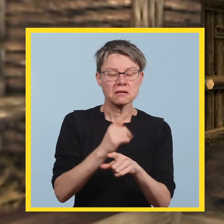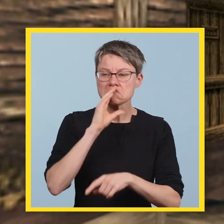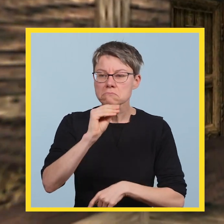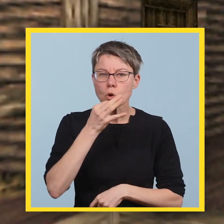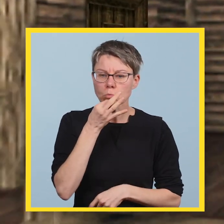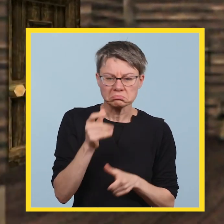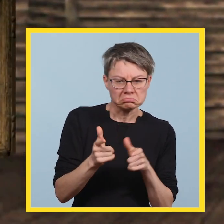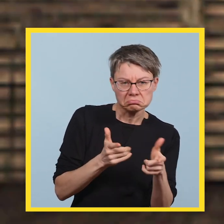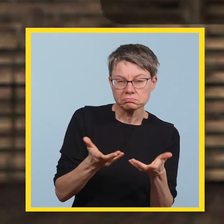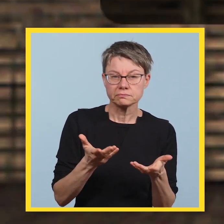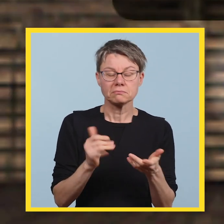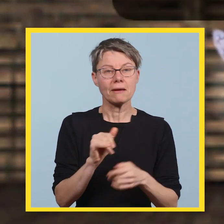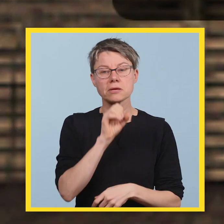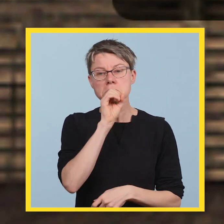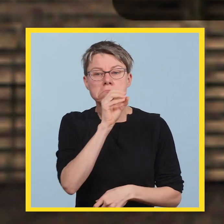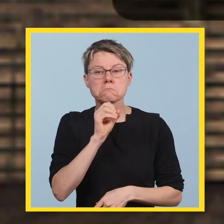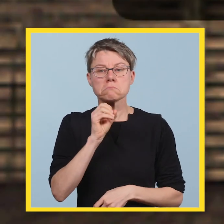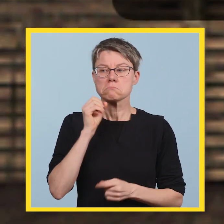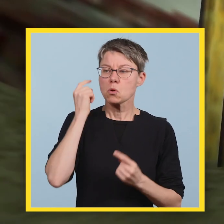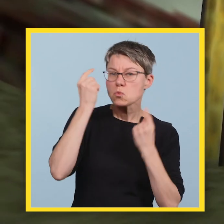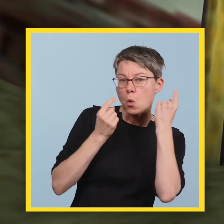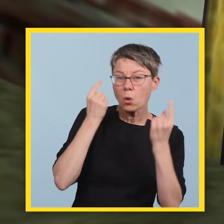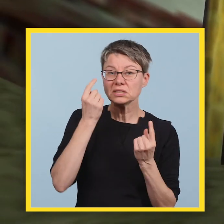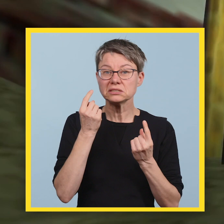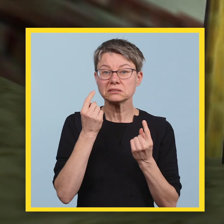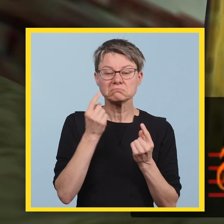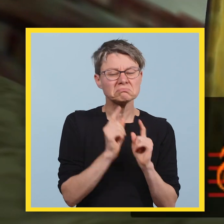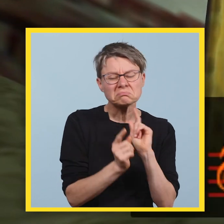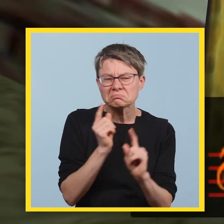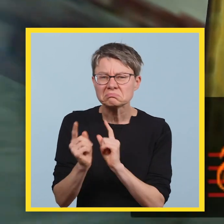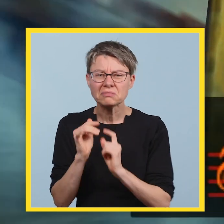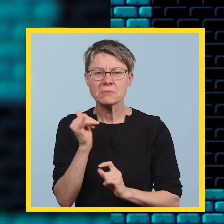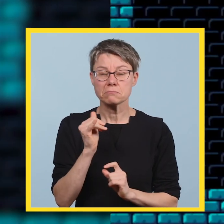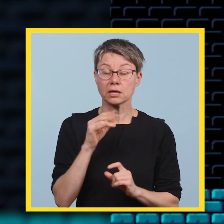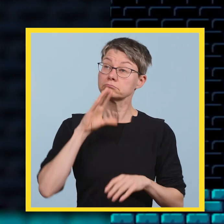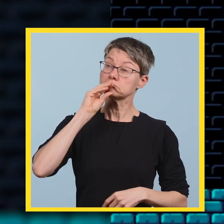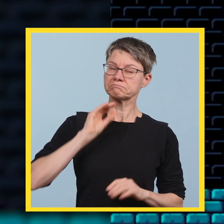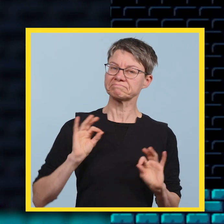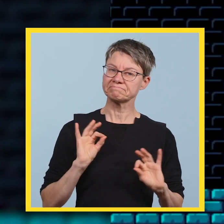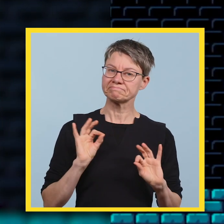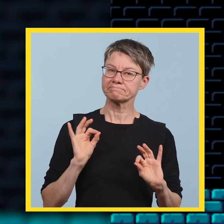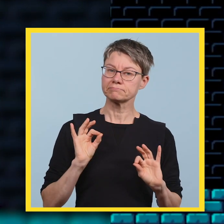aside from maybe a noise, grunt or exclamation from time to time. In some early video games,